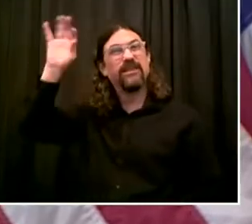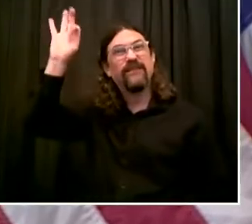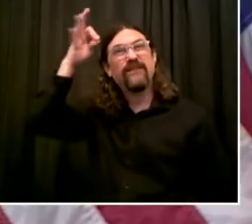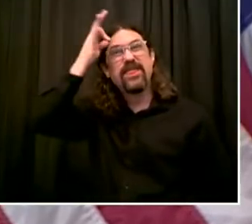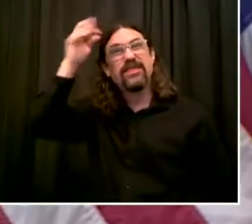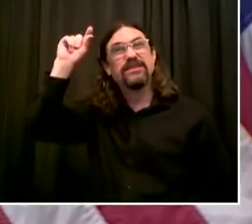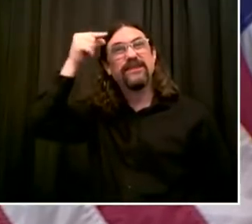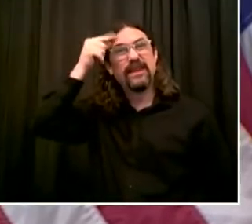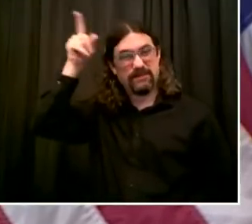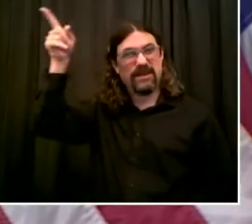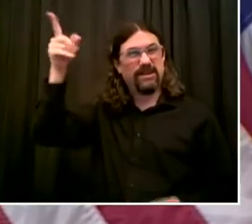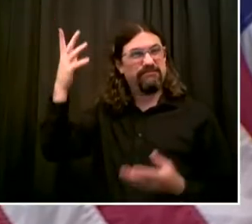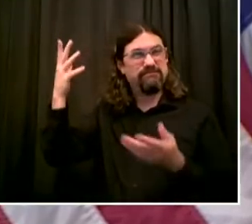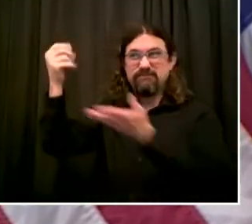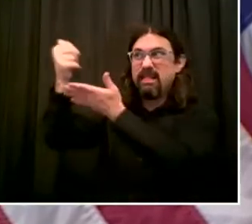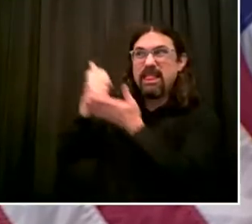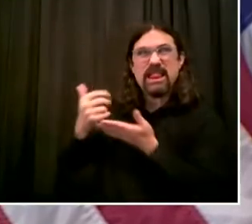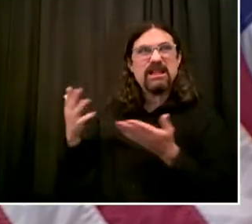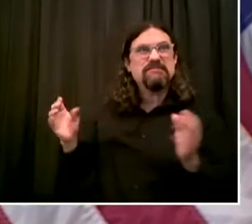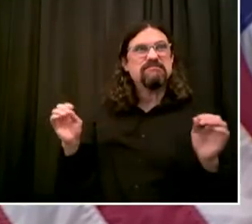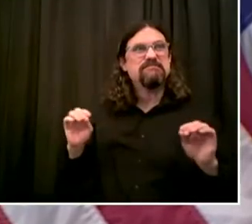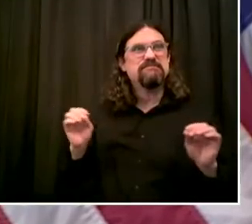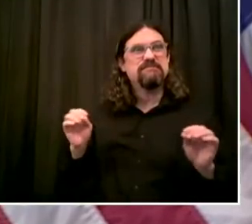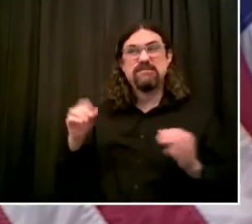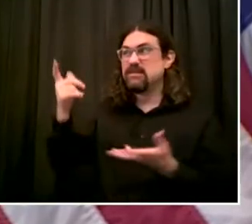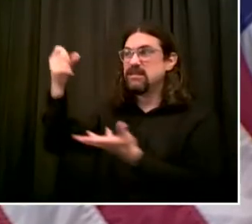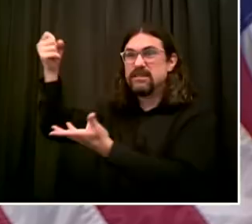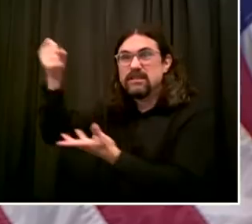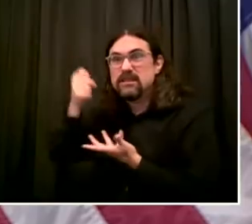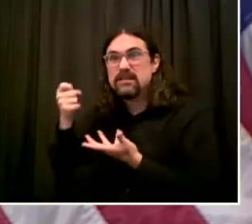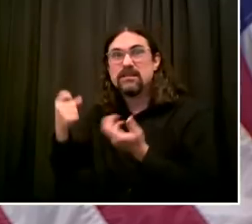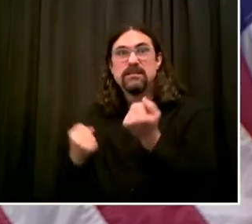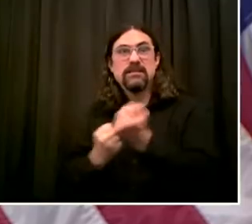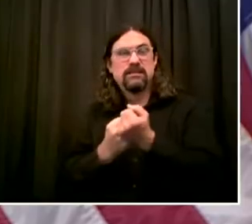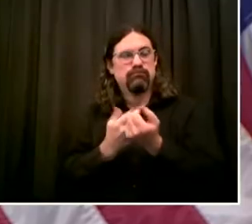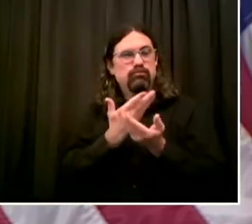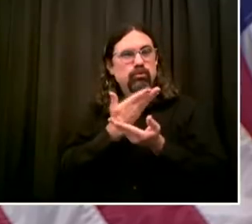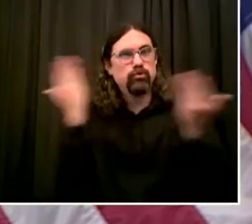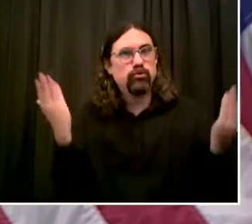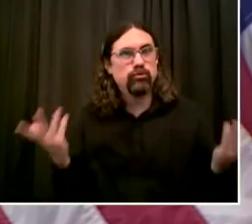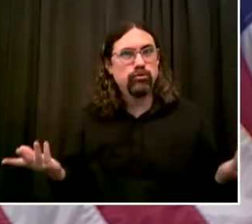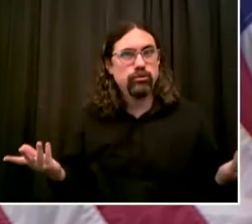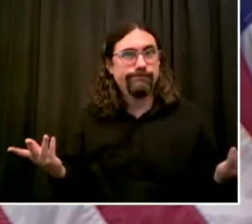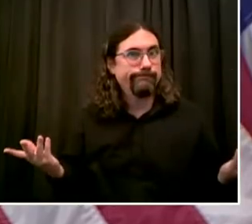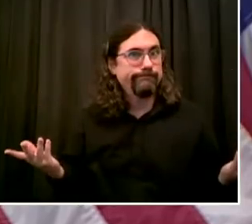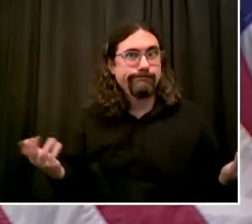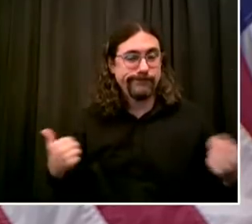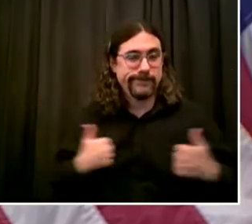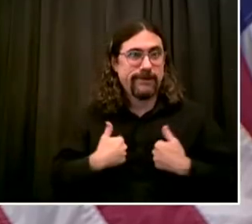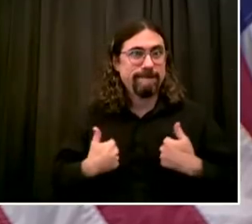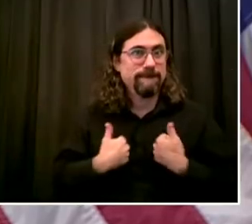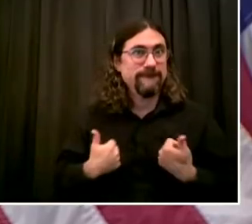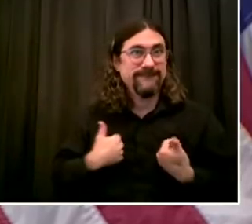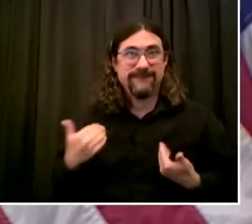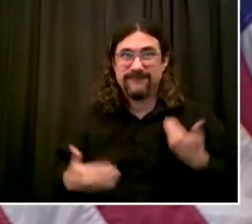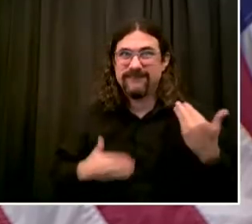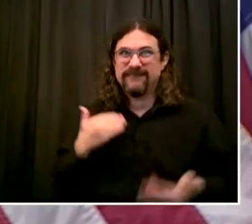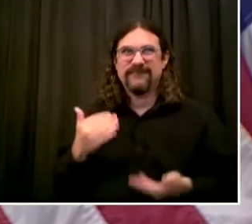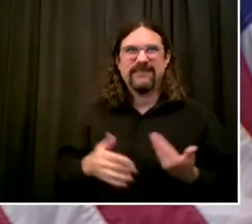US AND IT HAS NOT COME. THERE IS NO SIGN WHEN IT WILL. WE HAVE BEEN, AS THE CENTER OF THIS PANDEMIC AND YET THE FEDERAL GOVERNMENT CANNT O